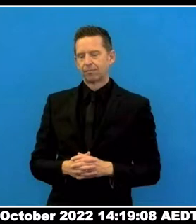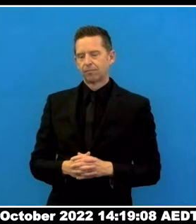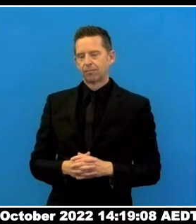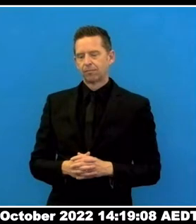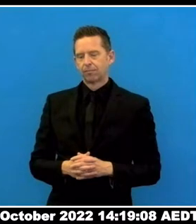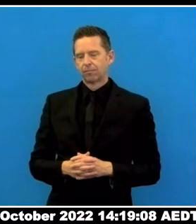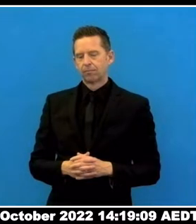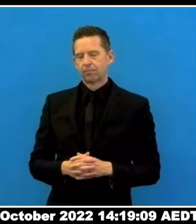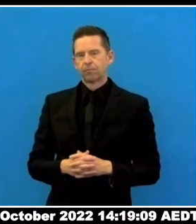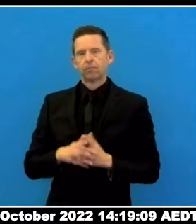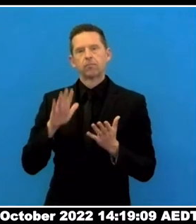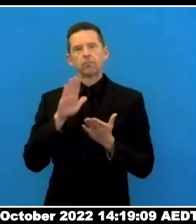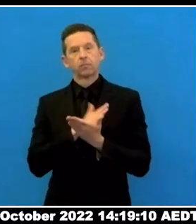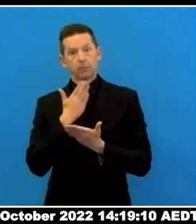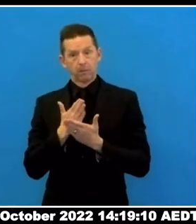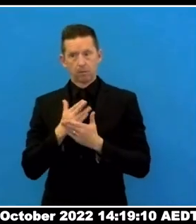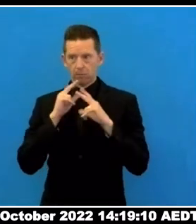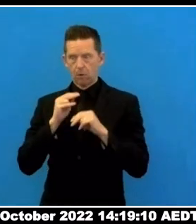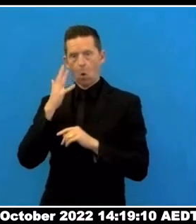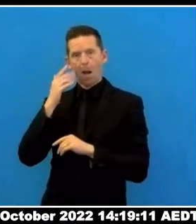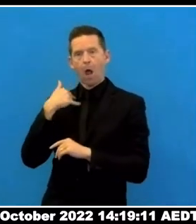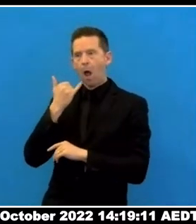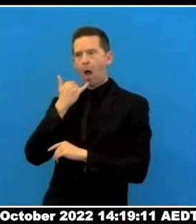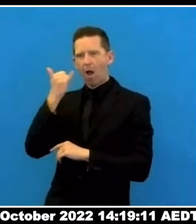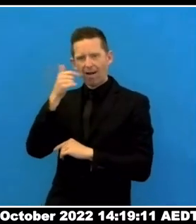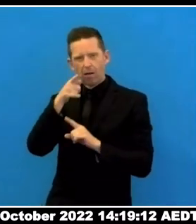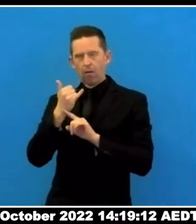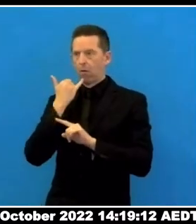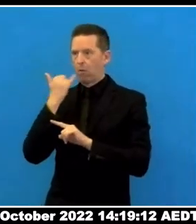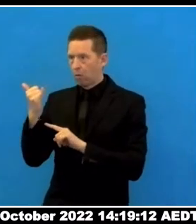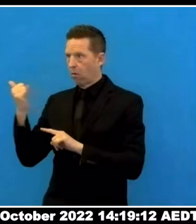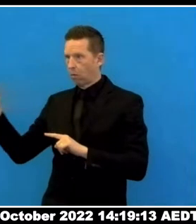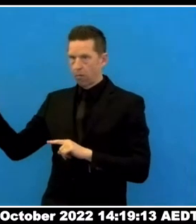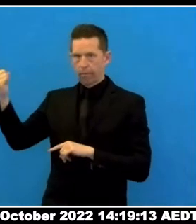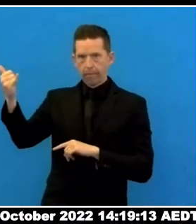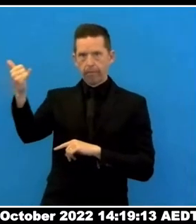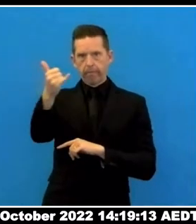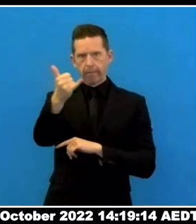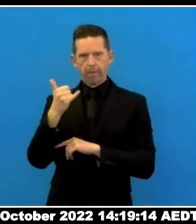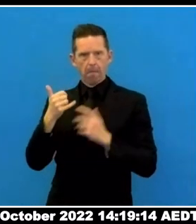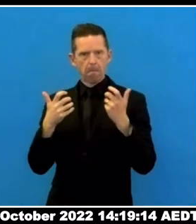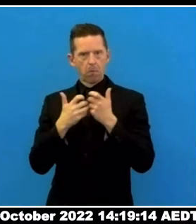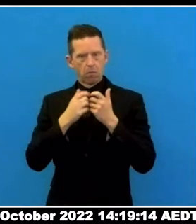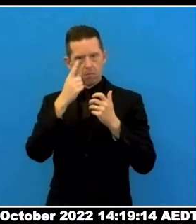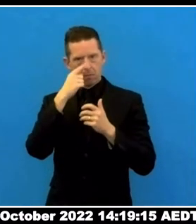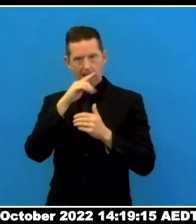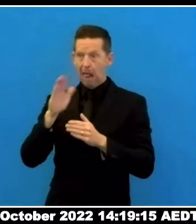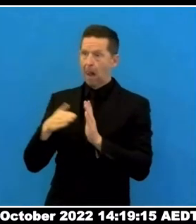When I called over the phone, I was transferred to many people, and the last person I spoke to was meant to be the person